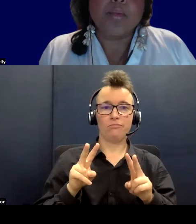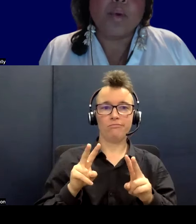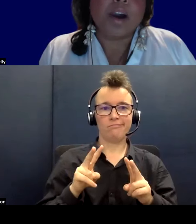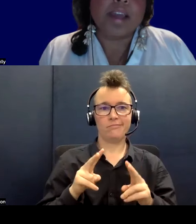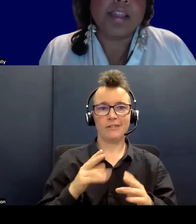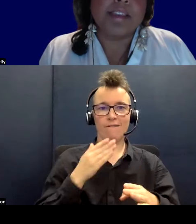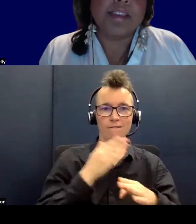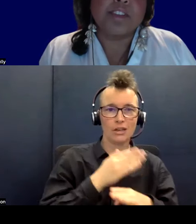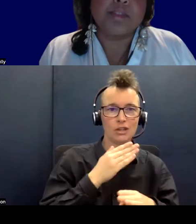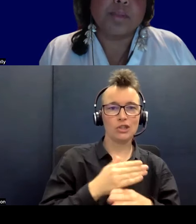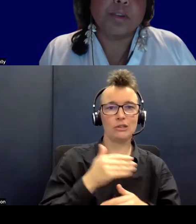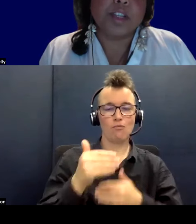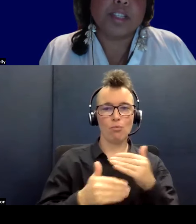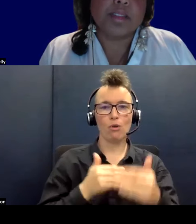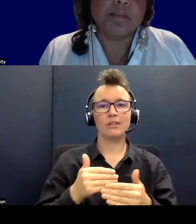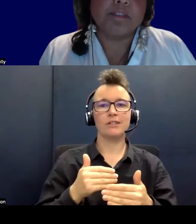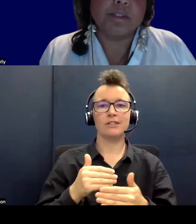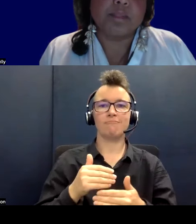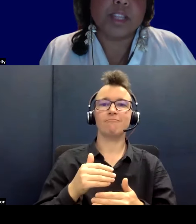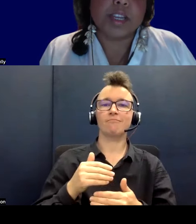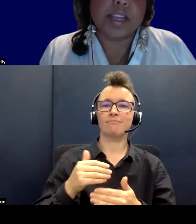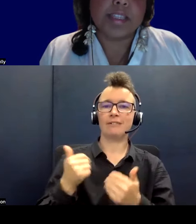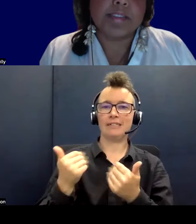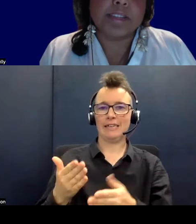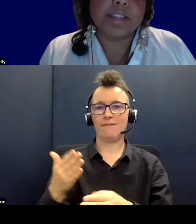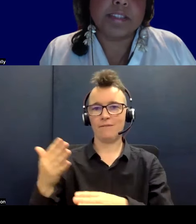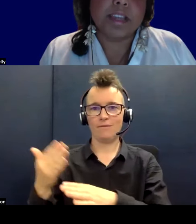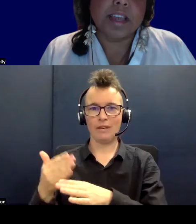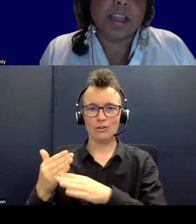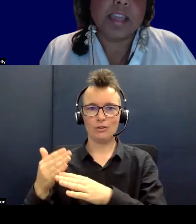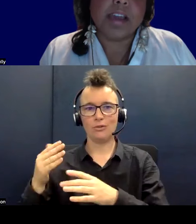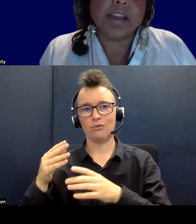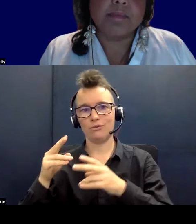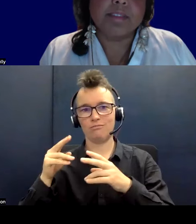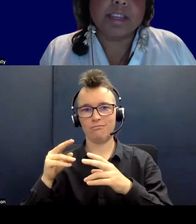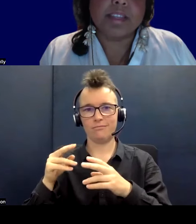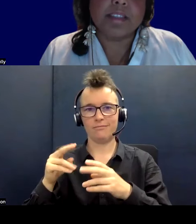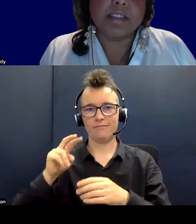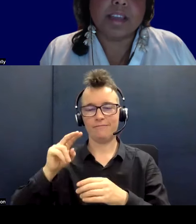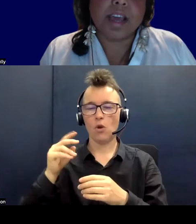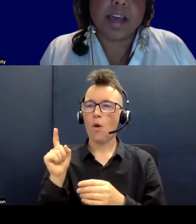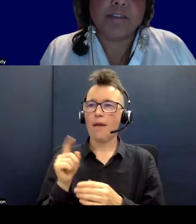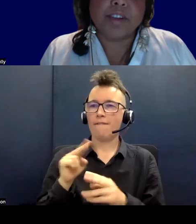why the individual approaches and performs certain activities. The outcomes of these functional